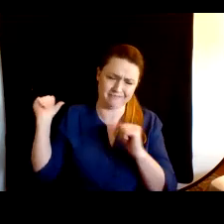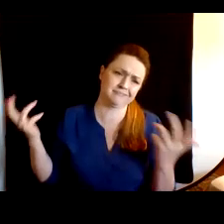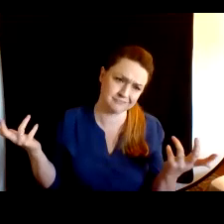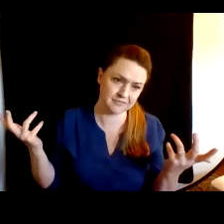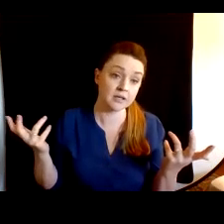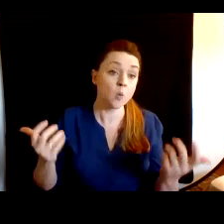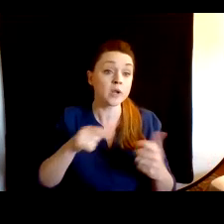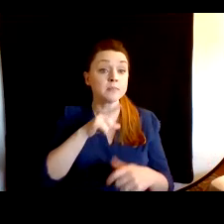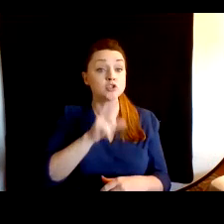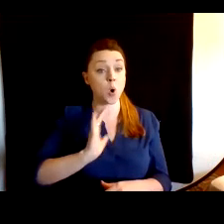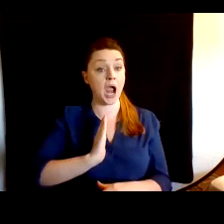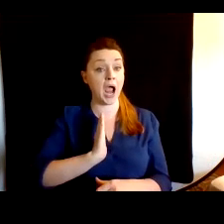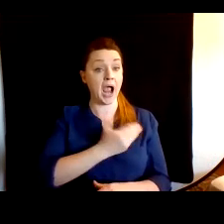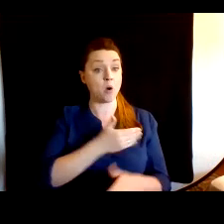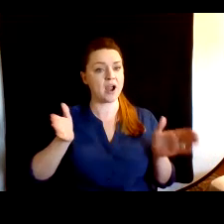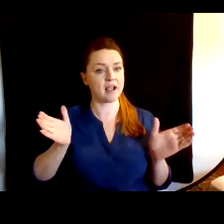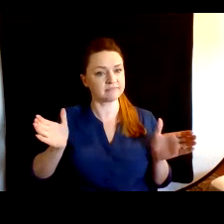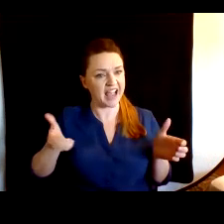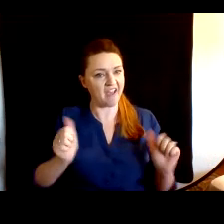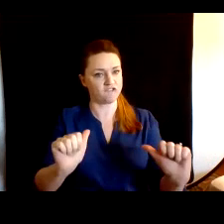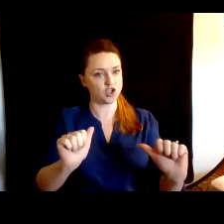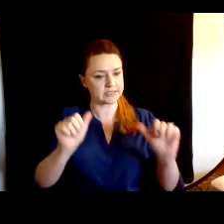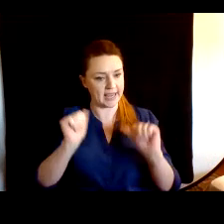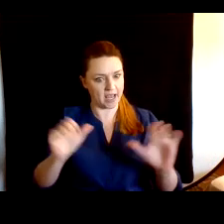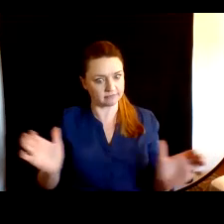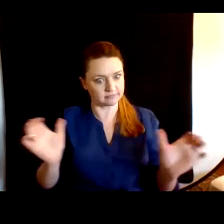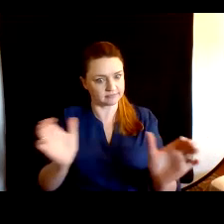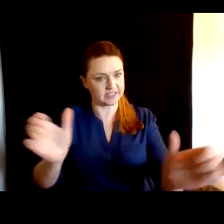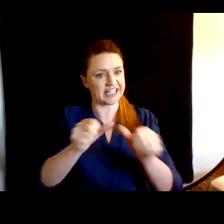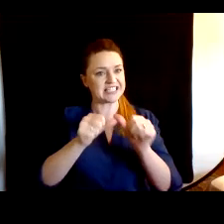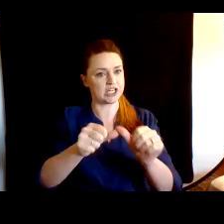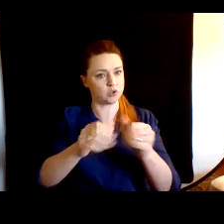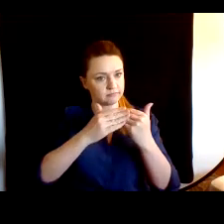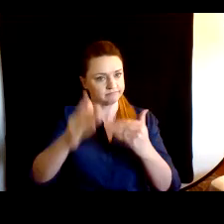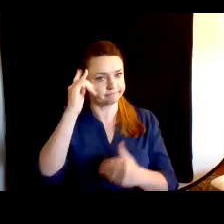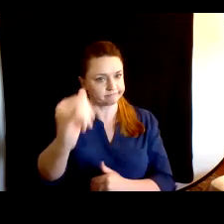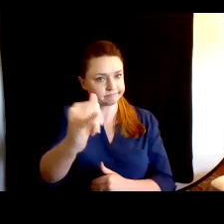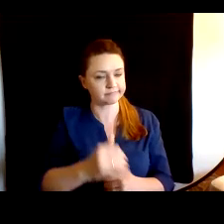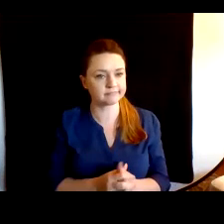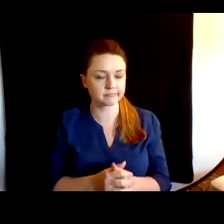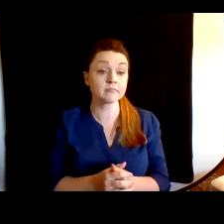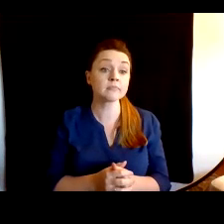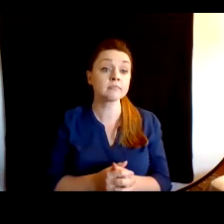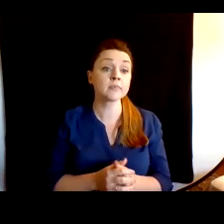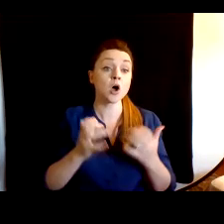that our efforts can be sustained over time. We also want to understand interdependence